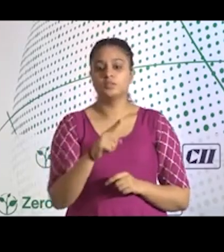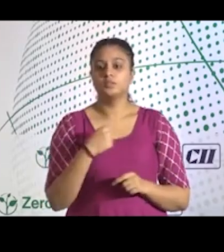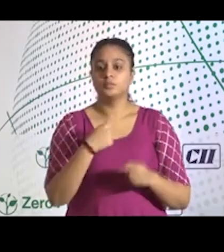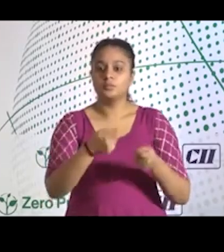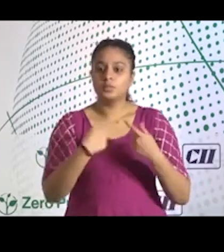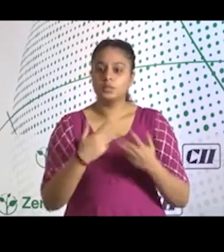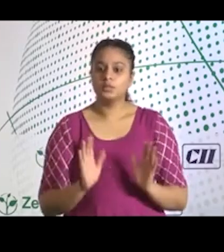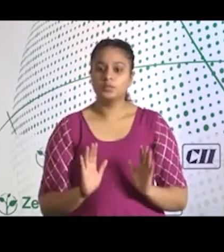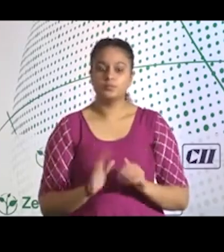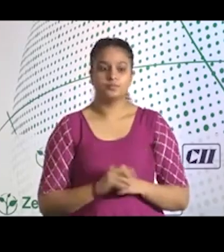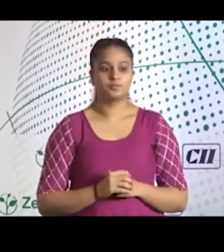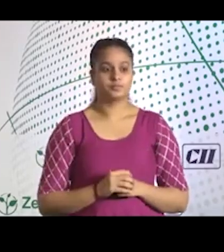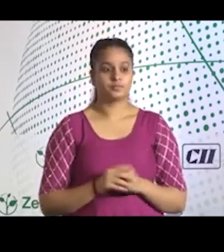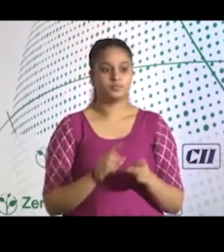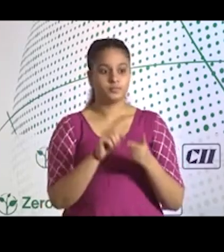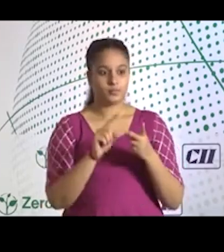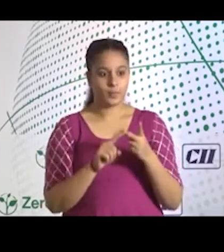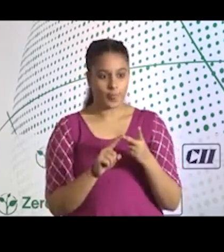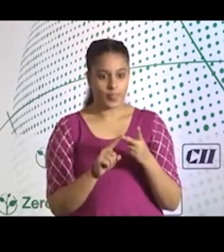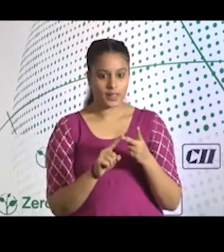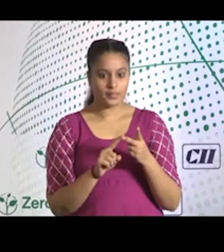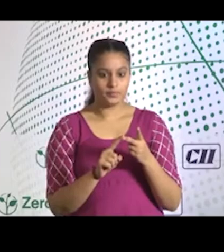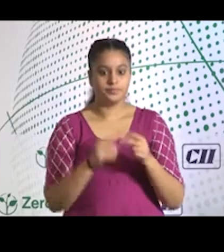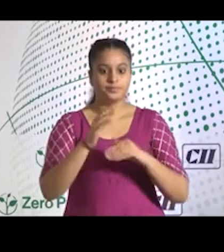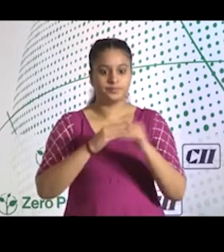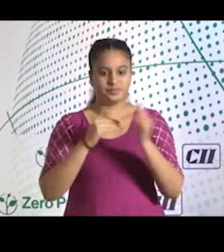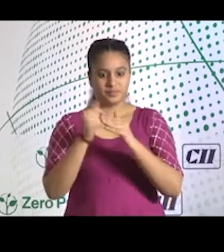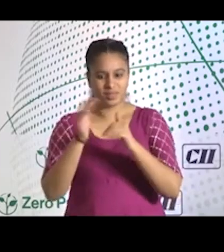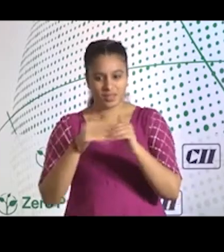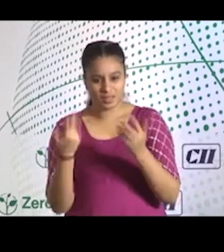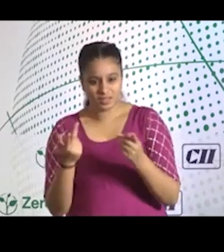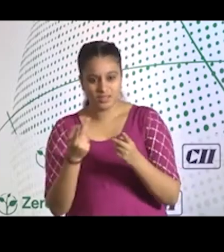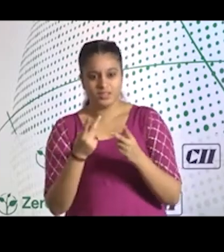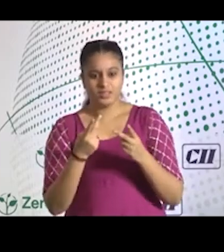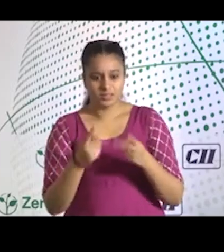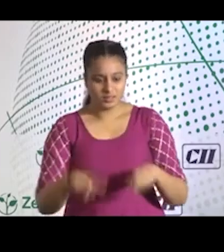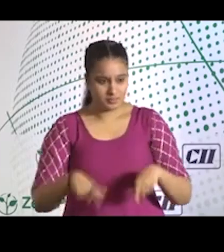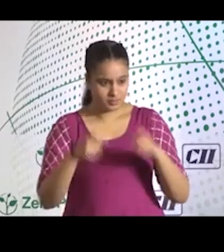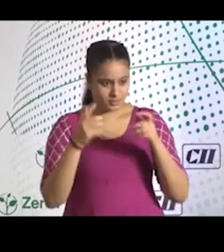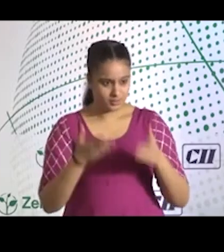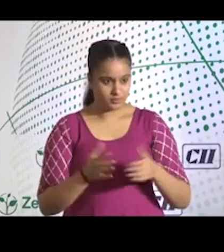Second, in terms of the infrastructure. Of course,